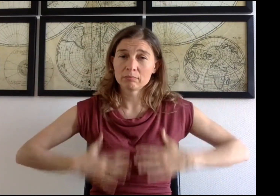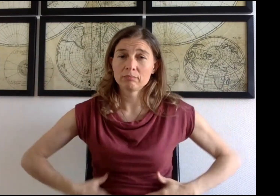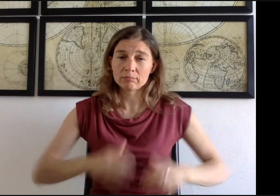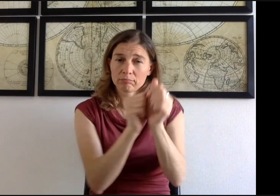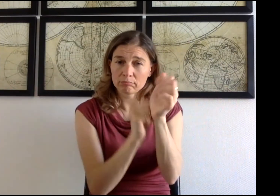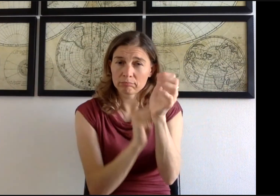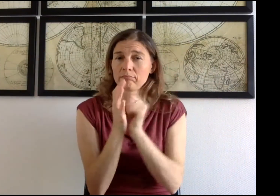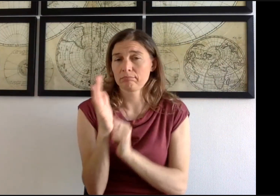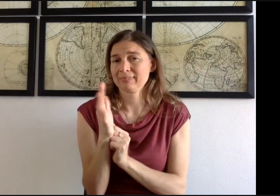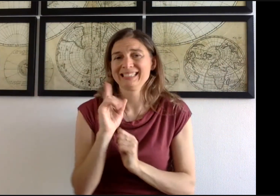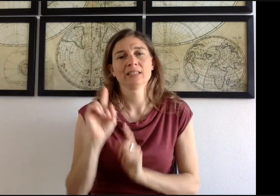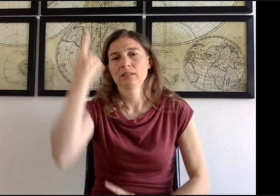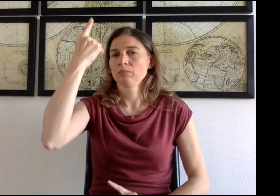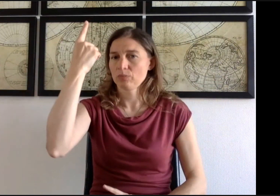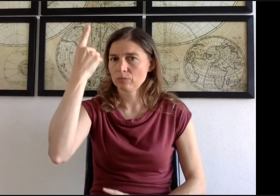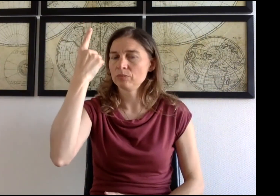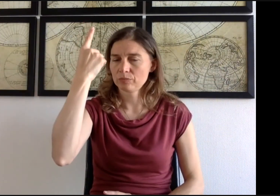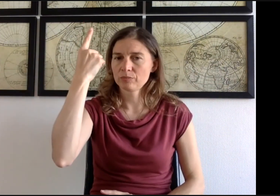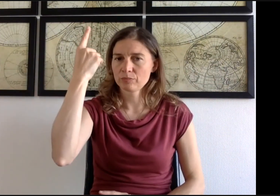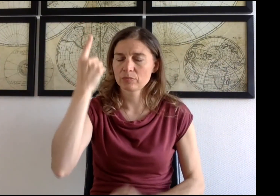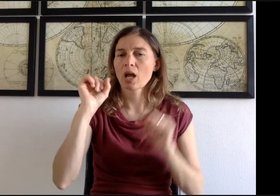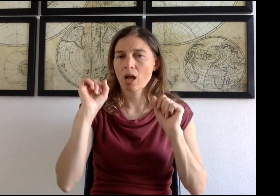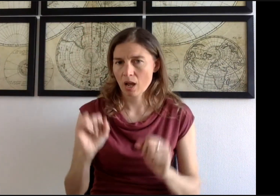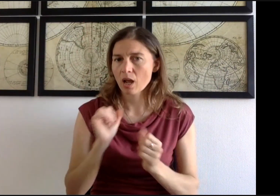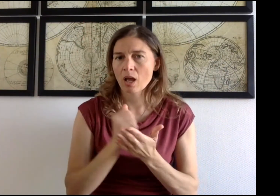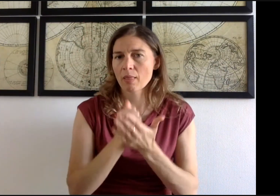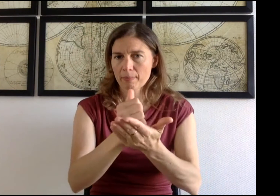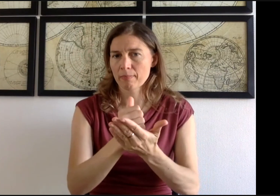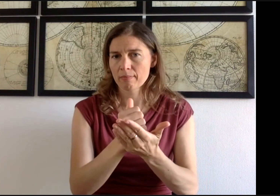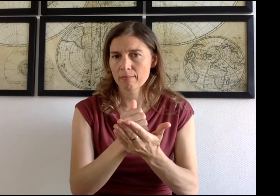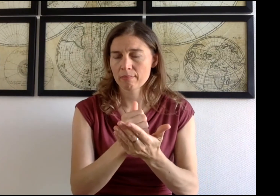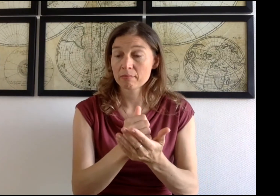Would Ana, Luisa or Giampiero like to compliment?